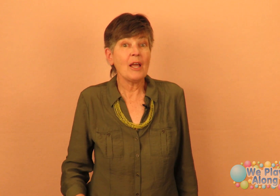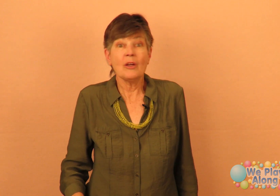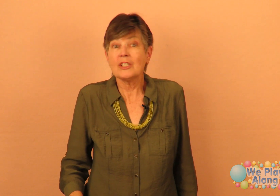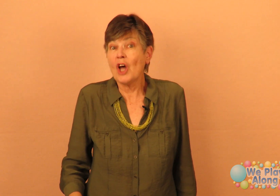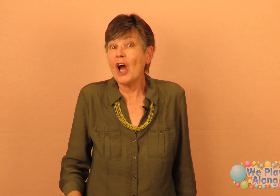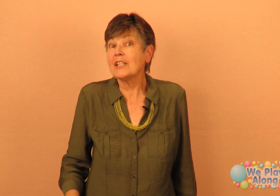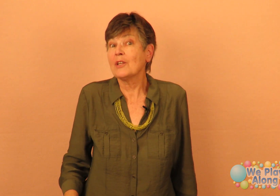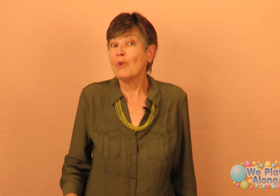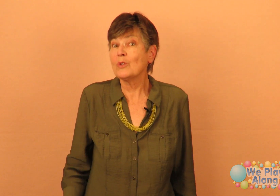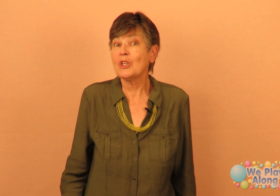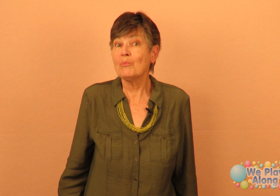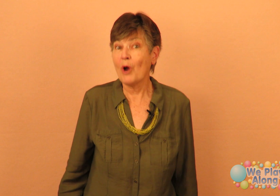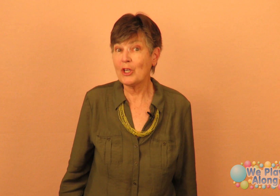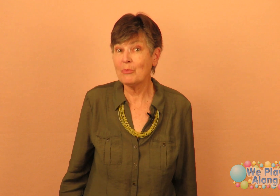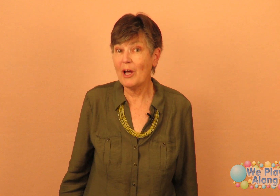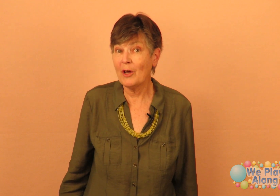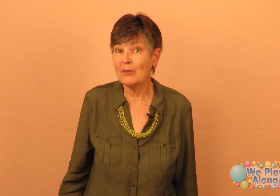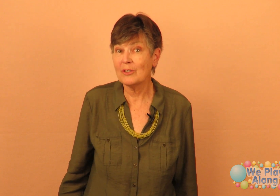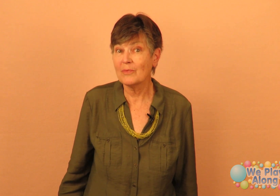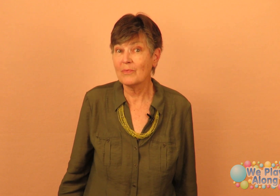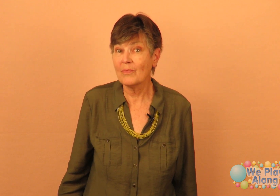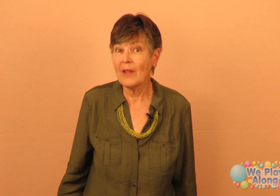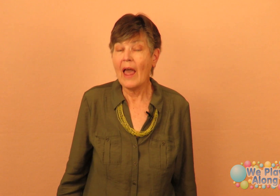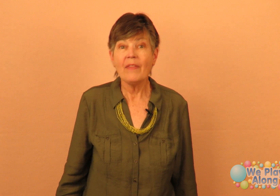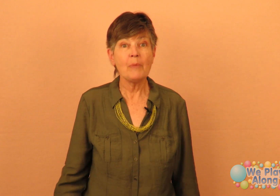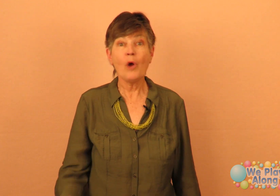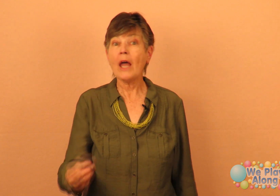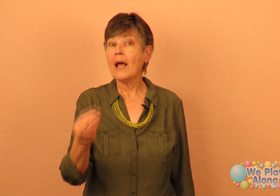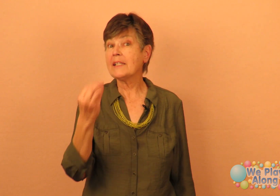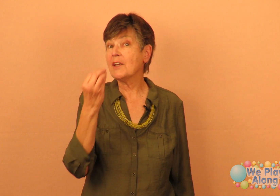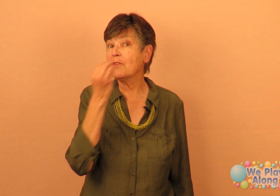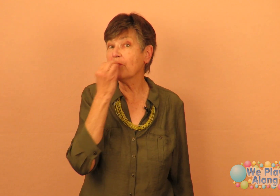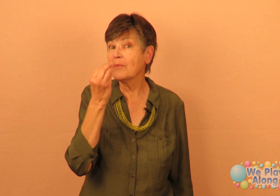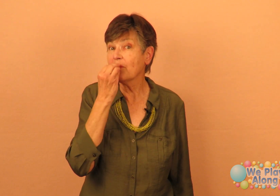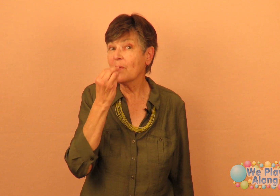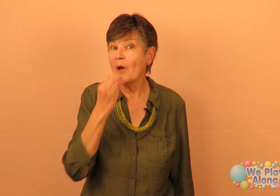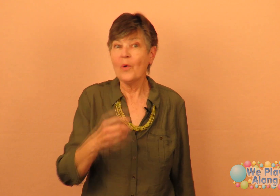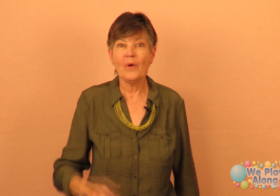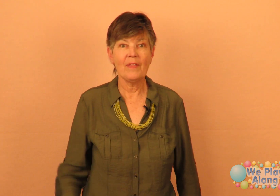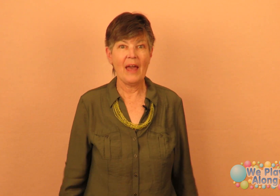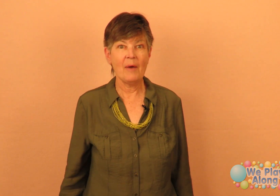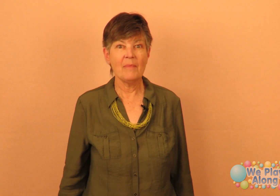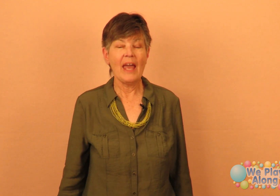songs and roasted marshmallows they brought lots of with them including